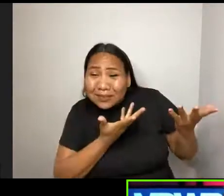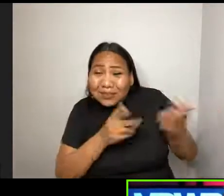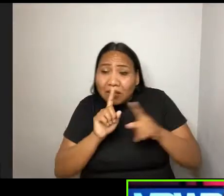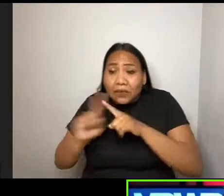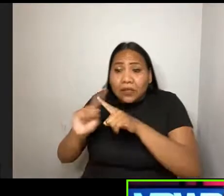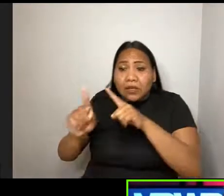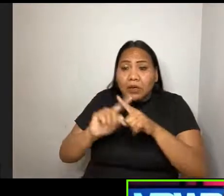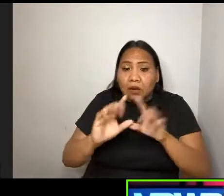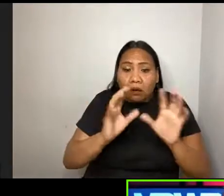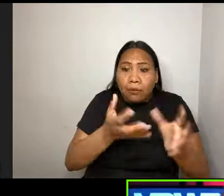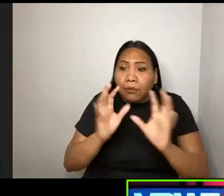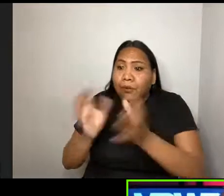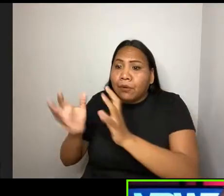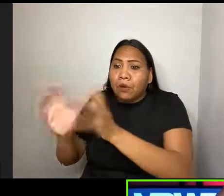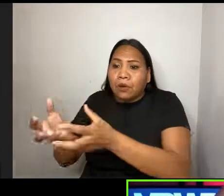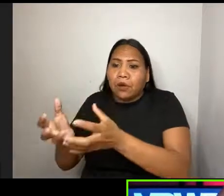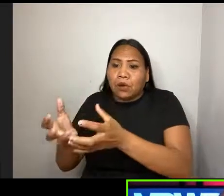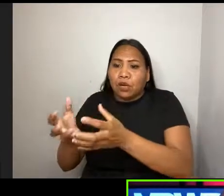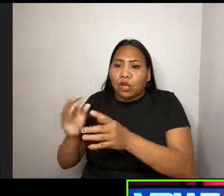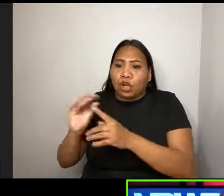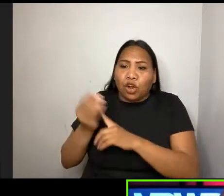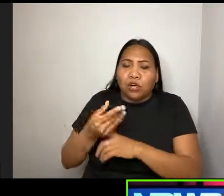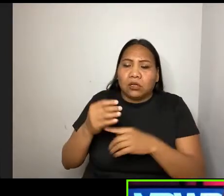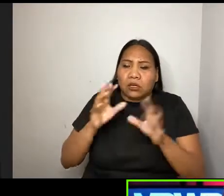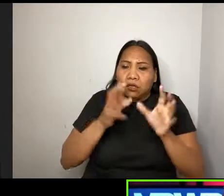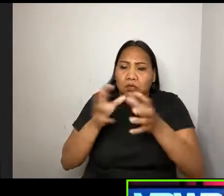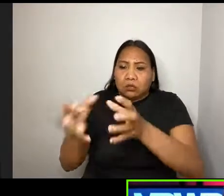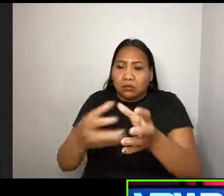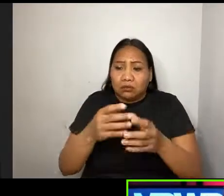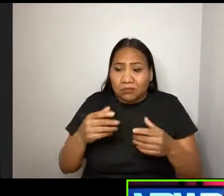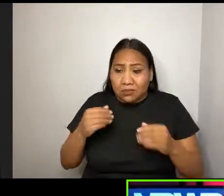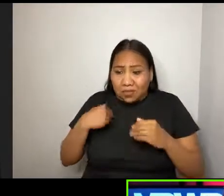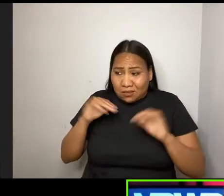been impacting these communities. There is so much wrong with it. If there had been